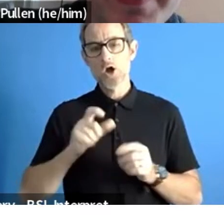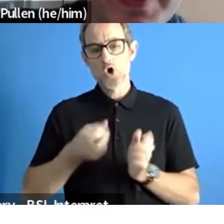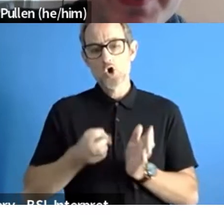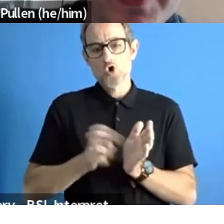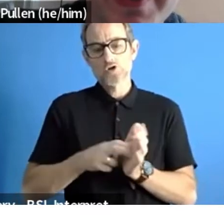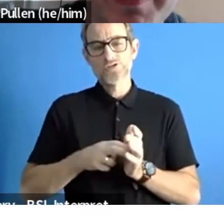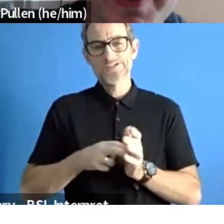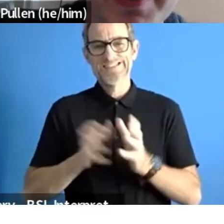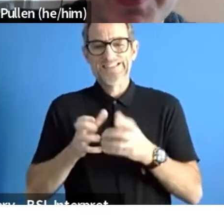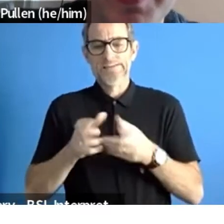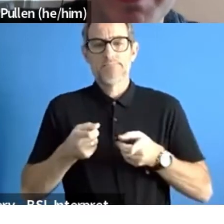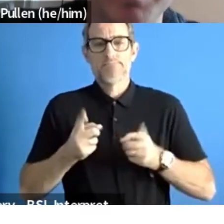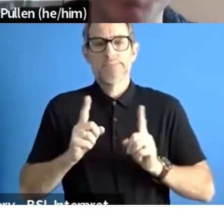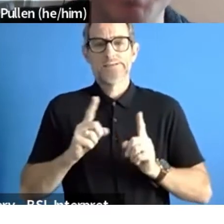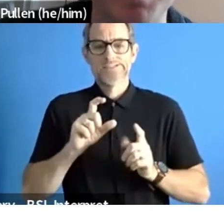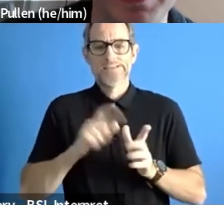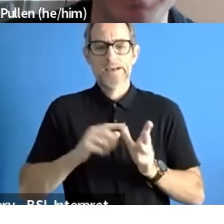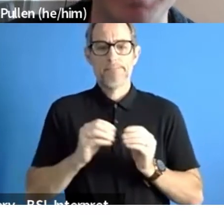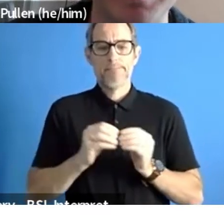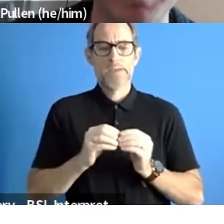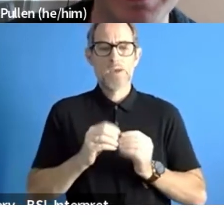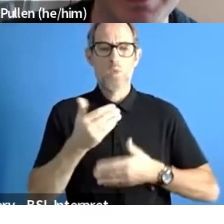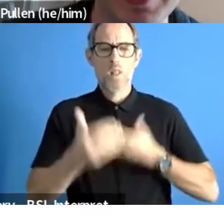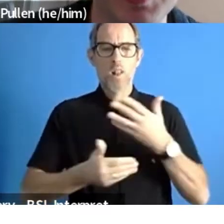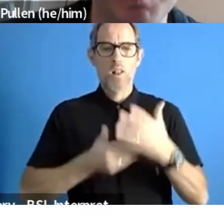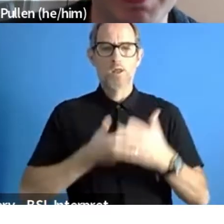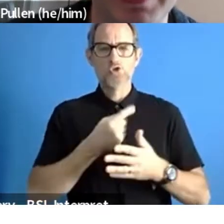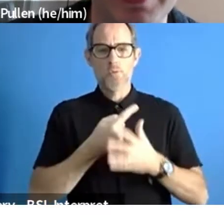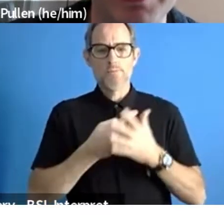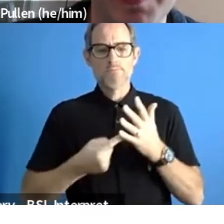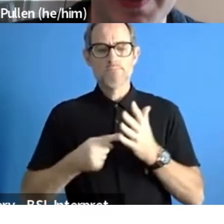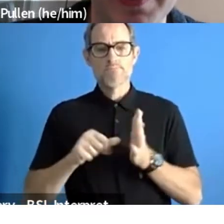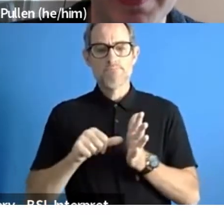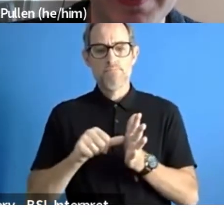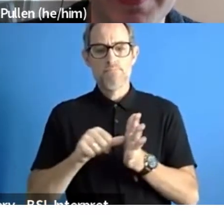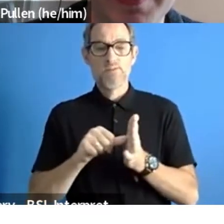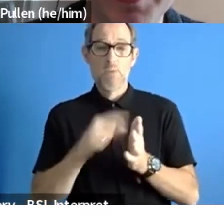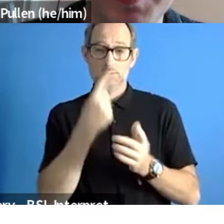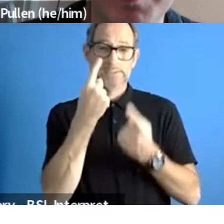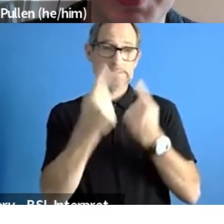will talk about some of the challenges you might encounter when trying to